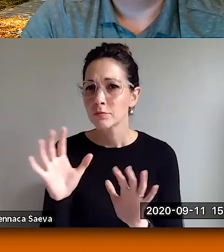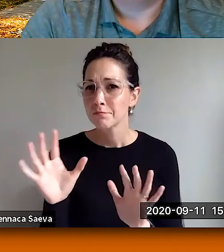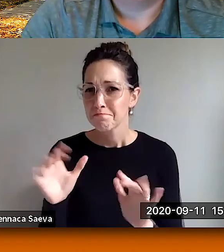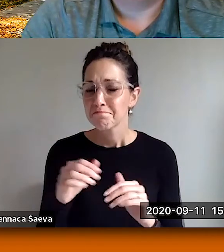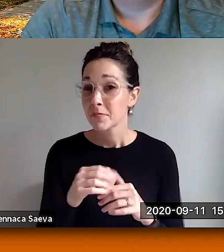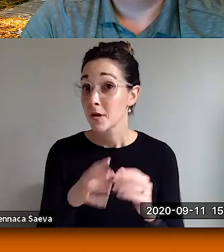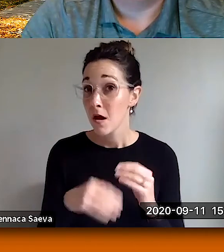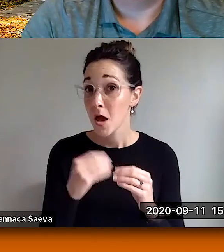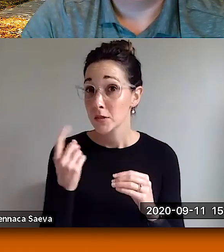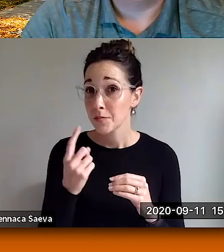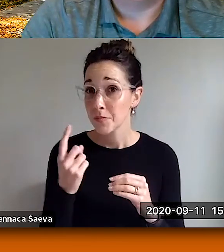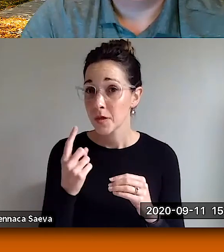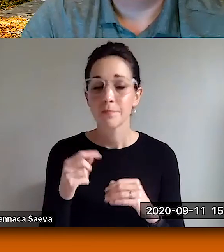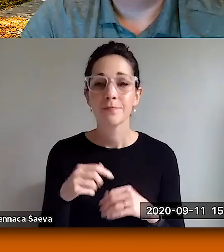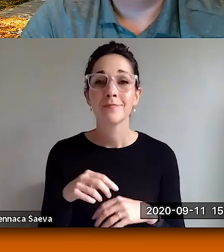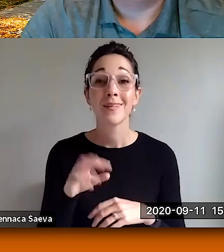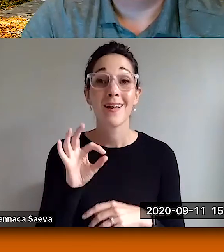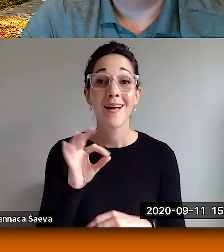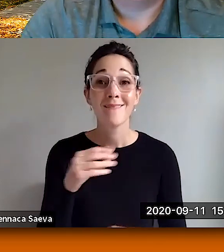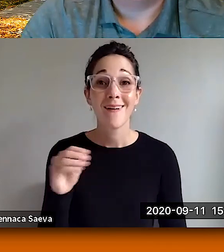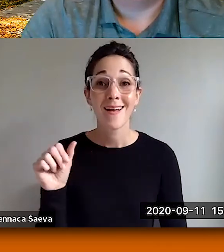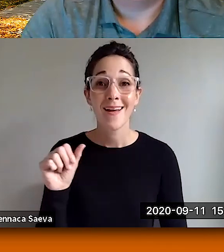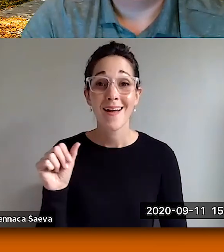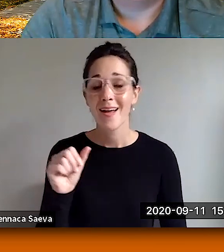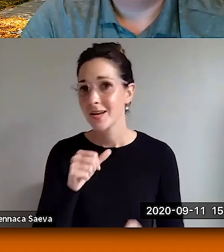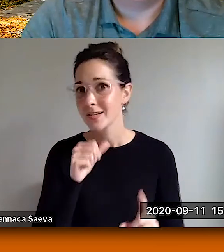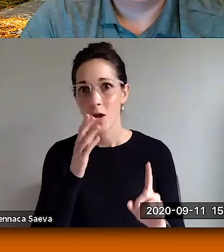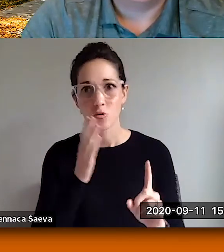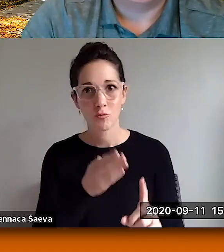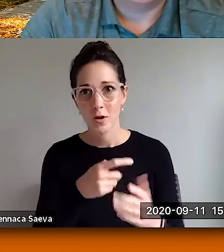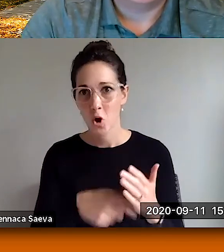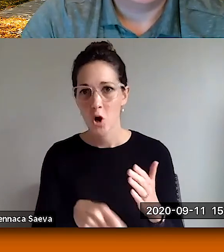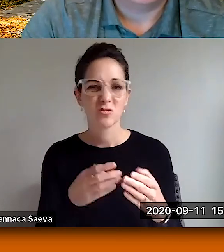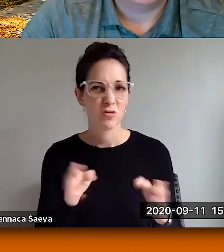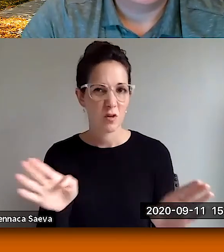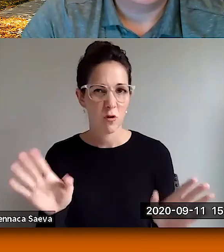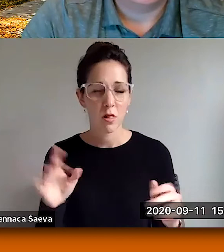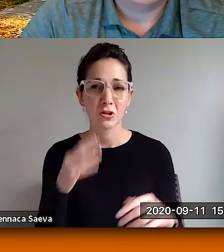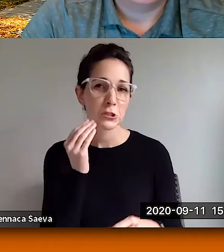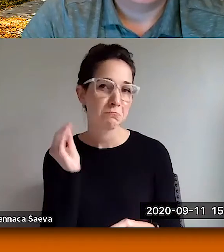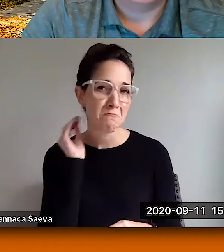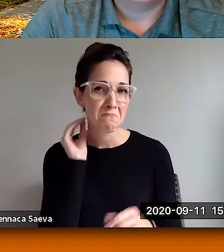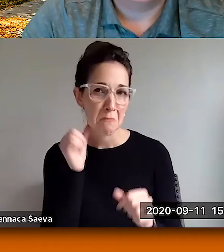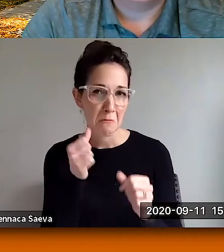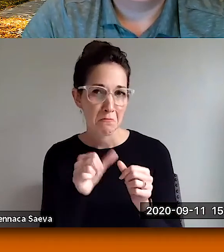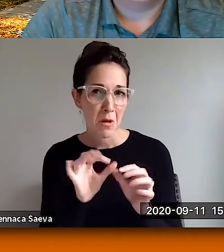F&A and indirect costs in general, something to keep in mind is just spending power